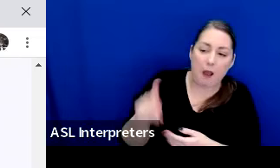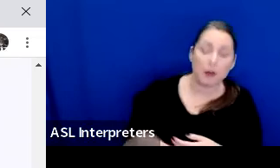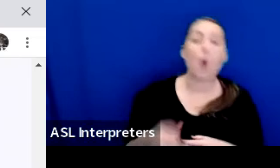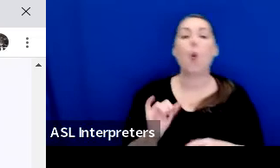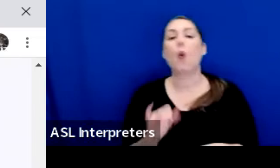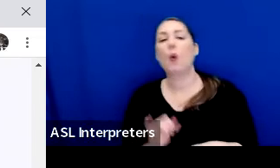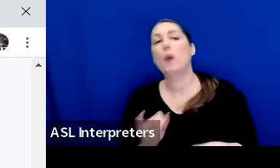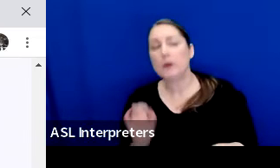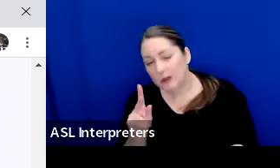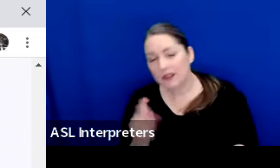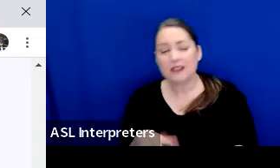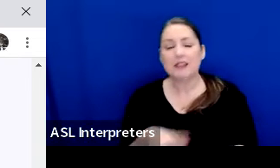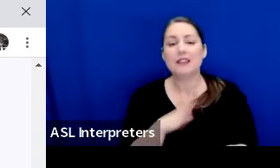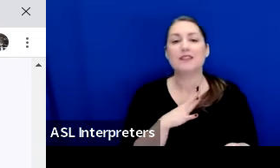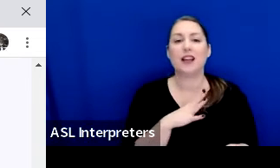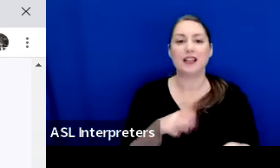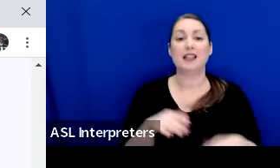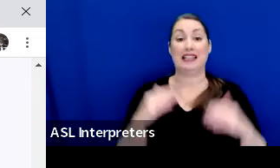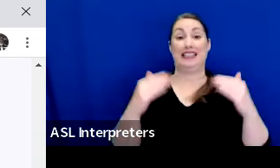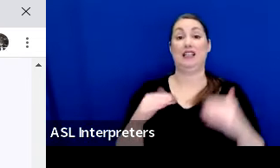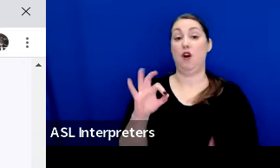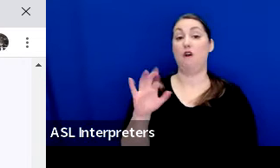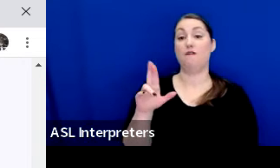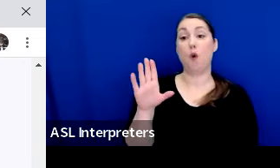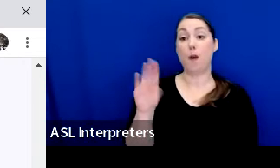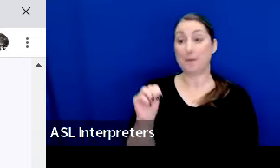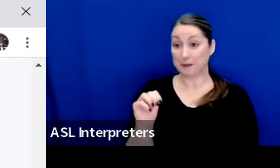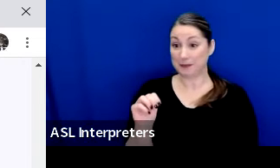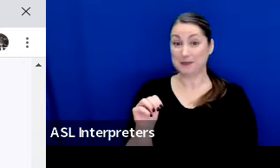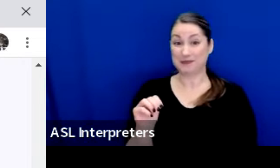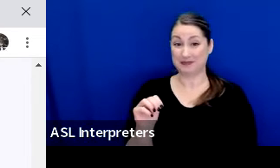And I really love the forum. If you ever have a question about my open mouth.